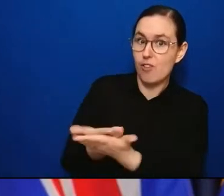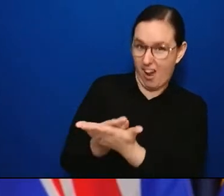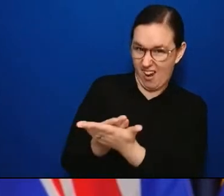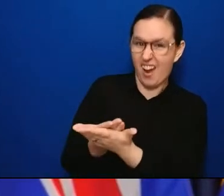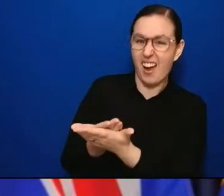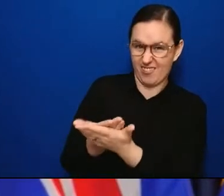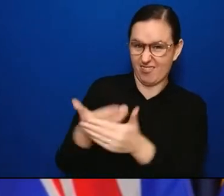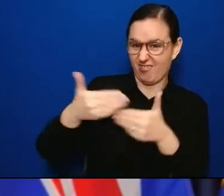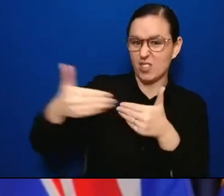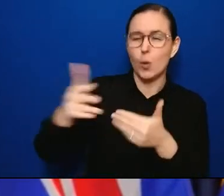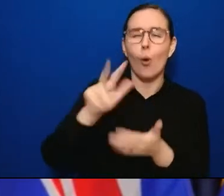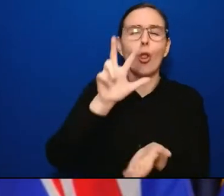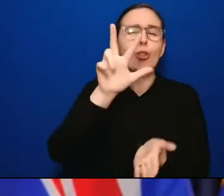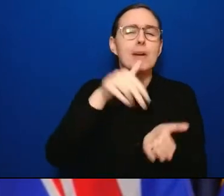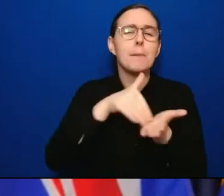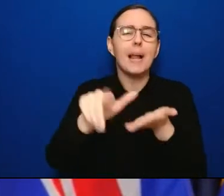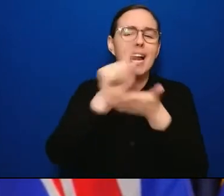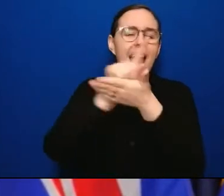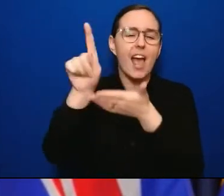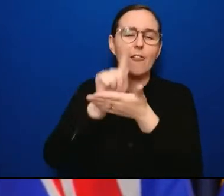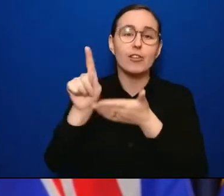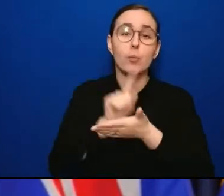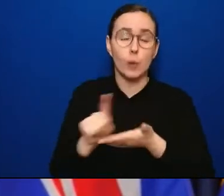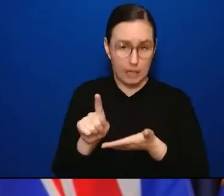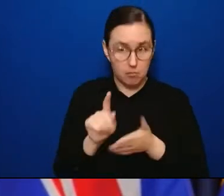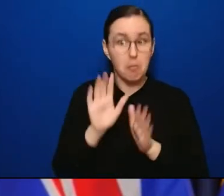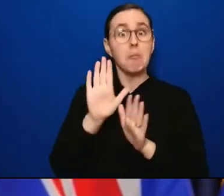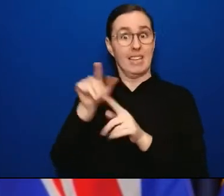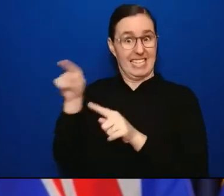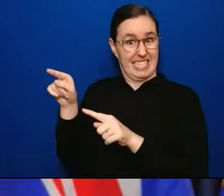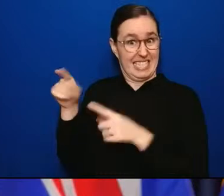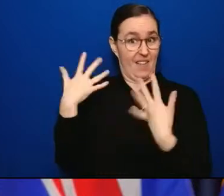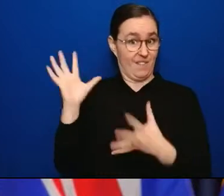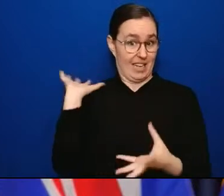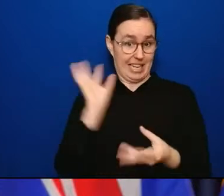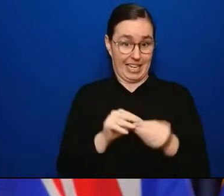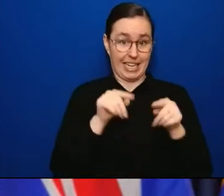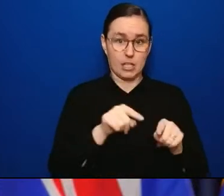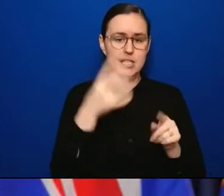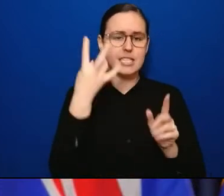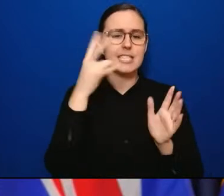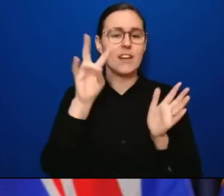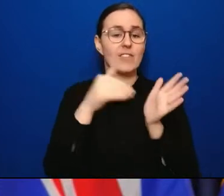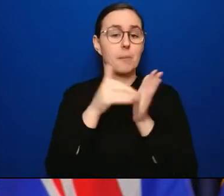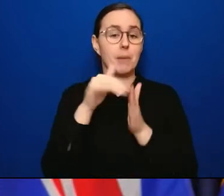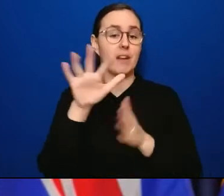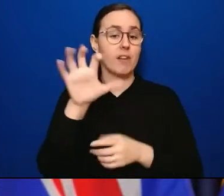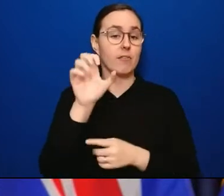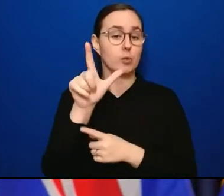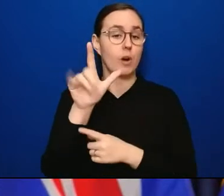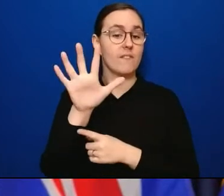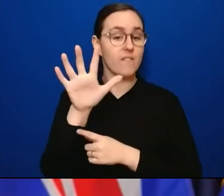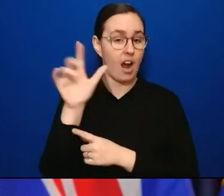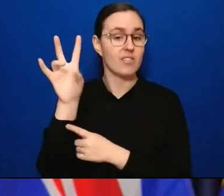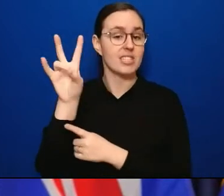weeks at a rate of three million per week. 17,525,007. Have been